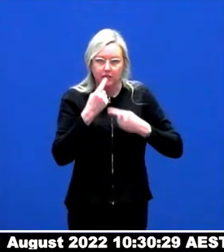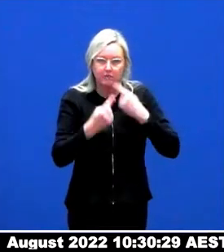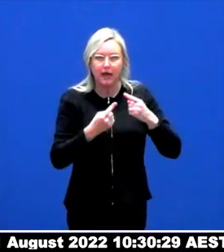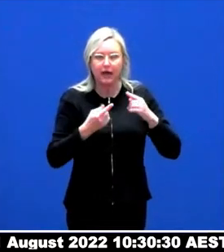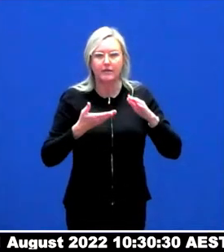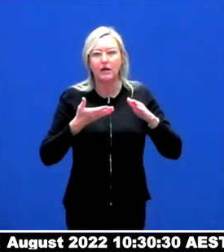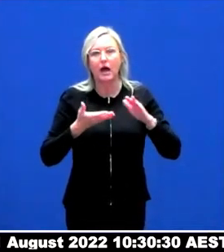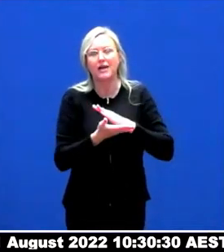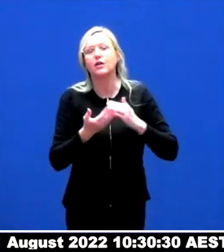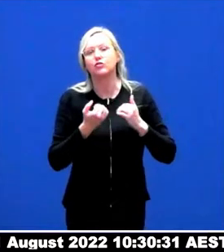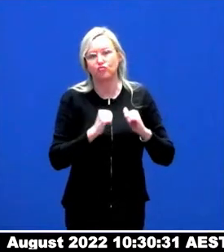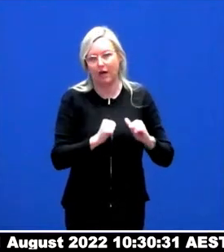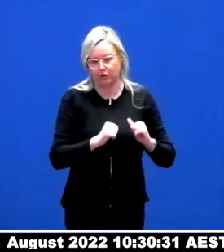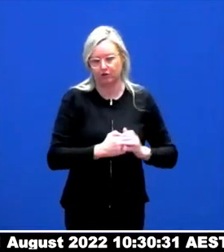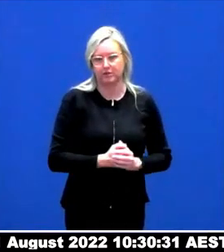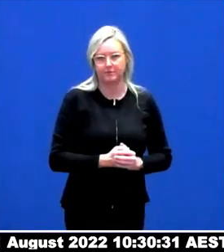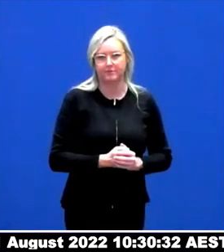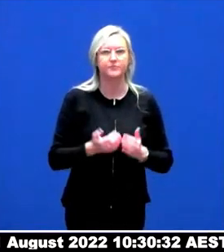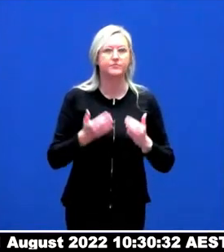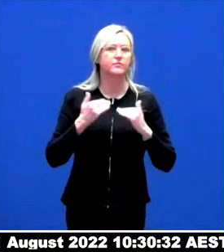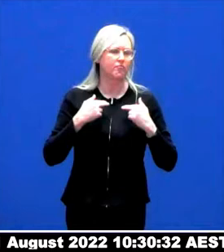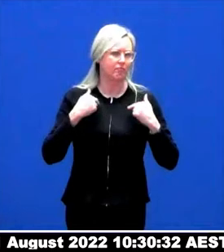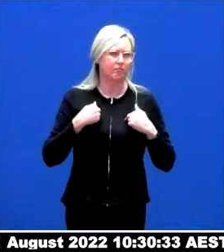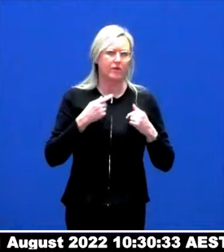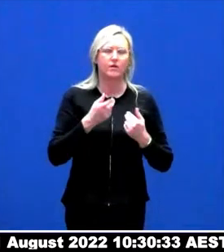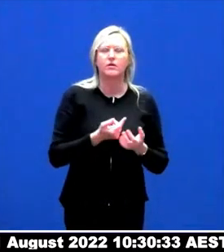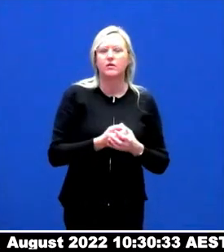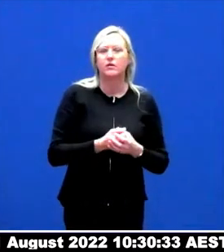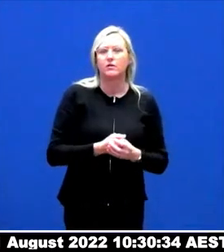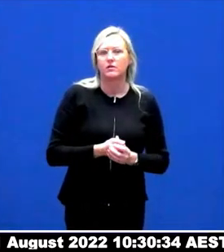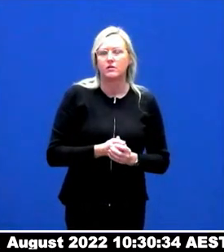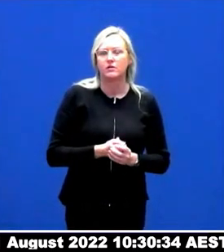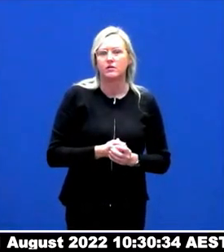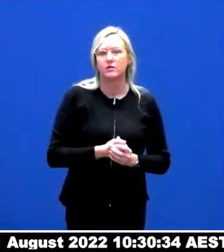Notwithstanding the absence of any reference to people with disability in